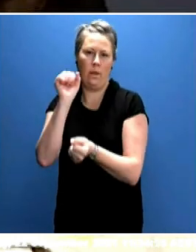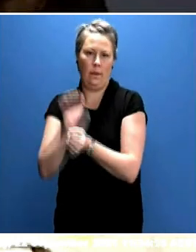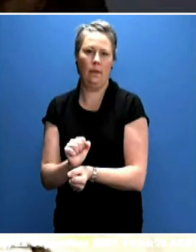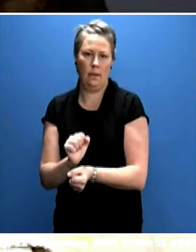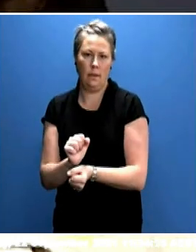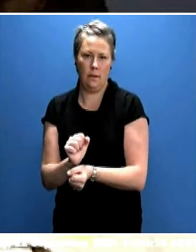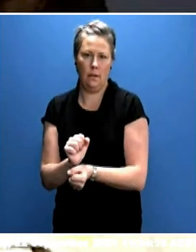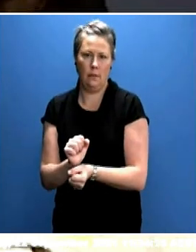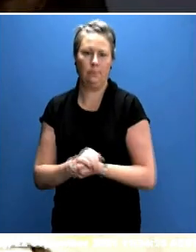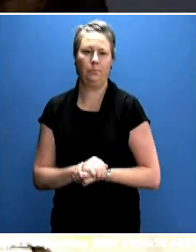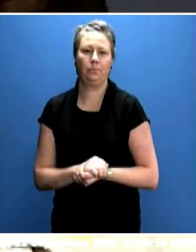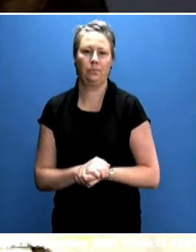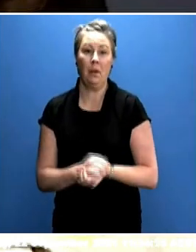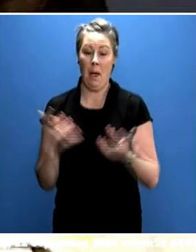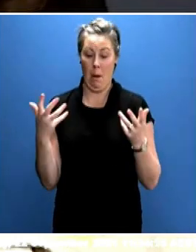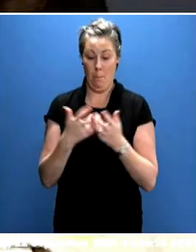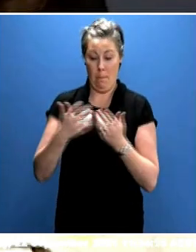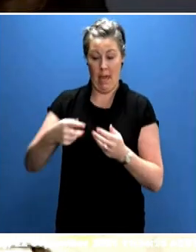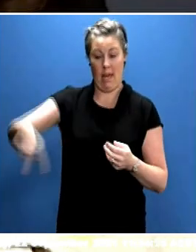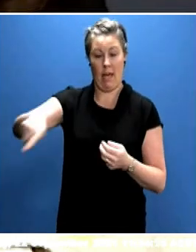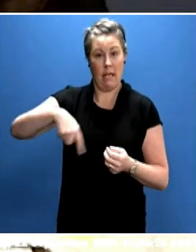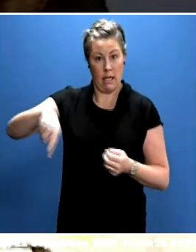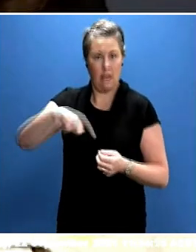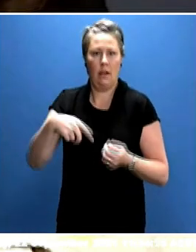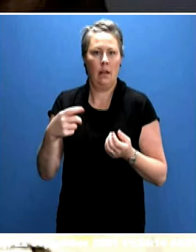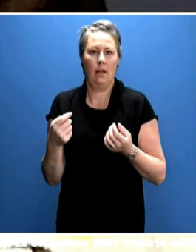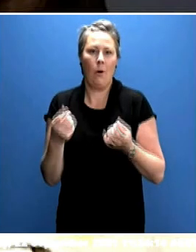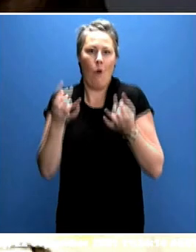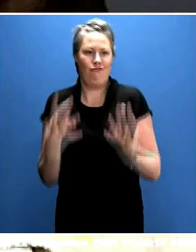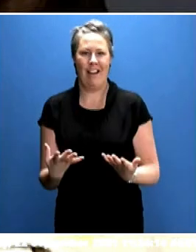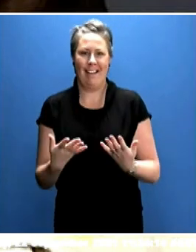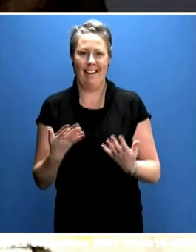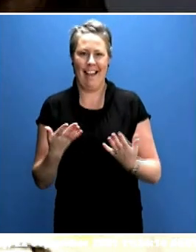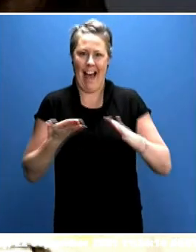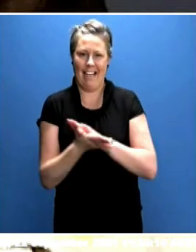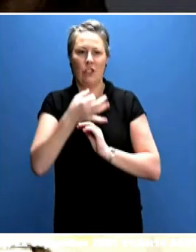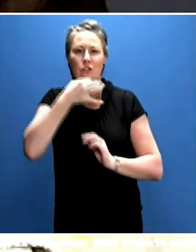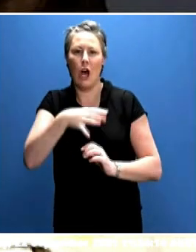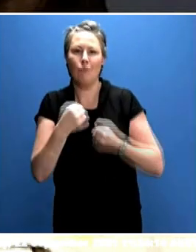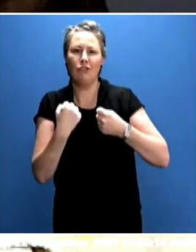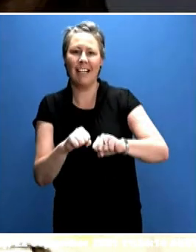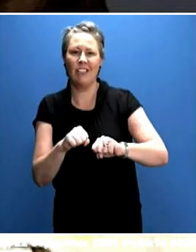A significant number of these children are in the care of the Department of Child Protection and Family Services.